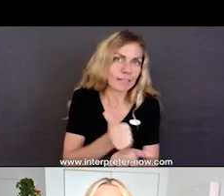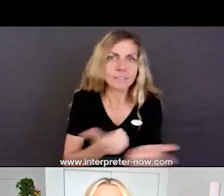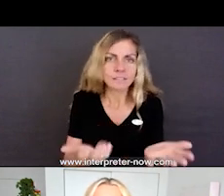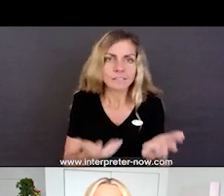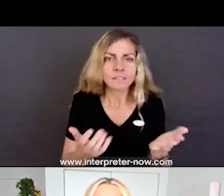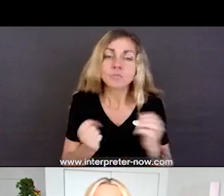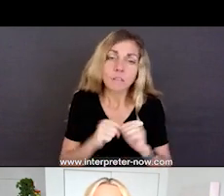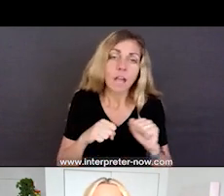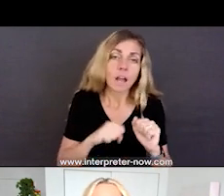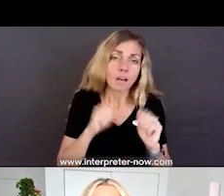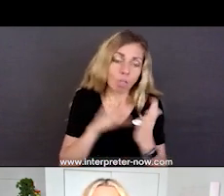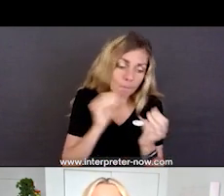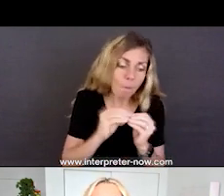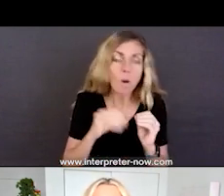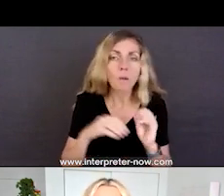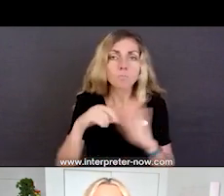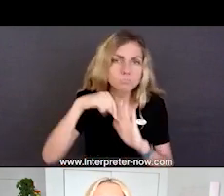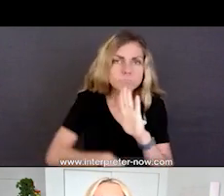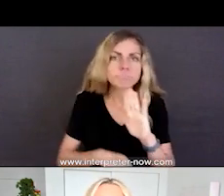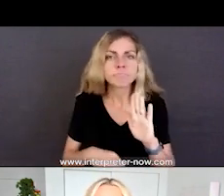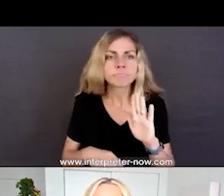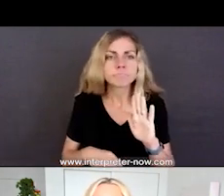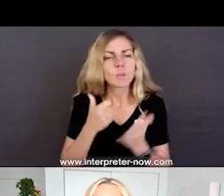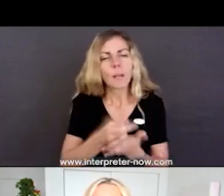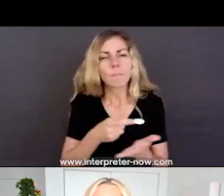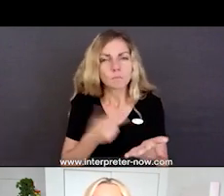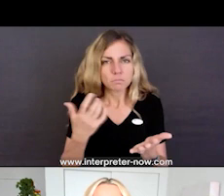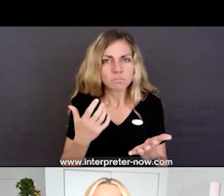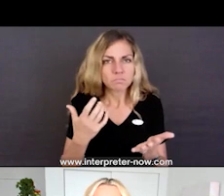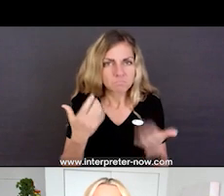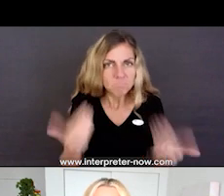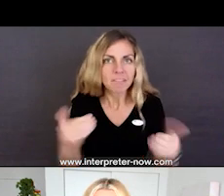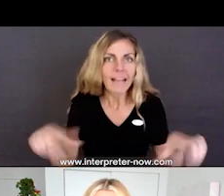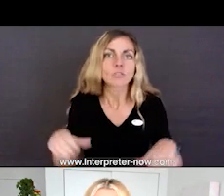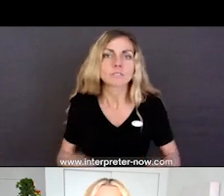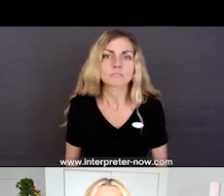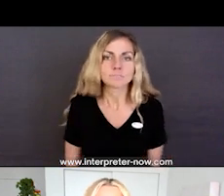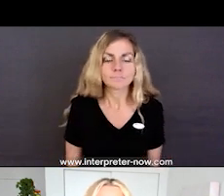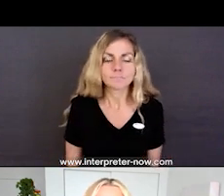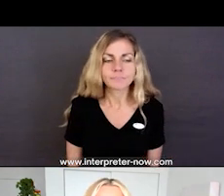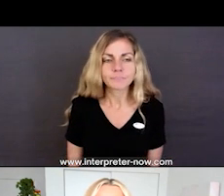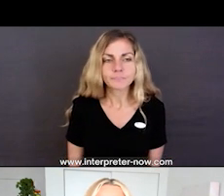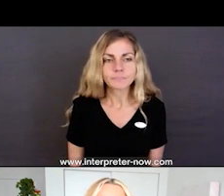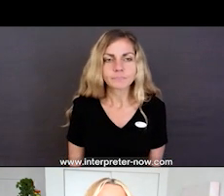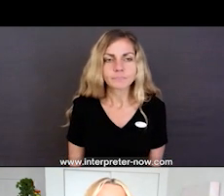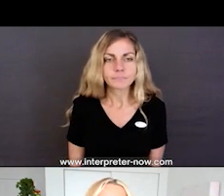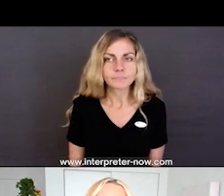So you might go deeper, learn more, so that you can take action.